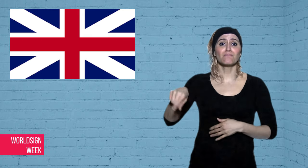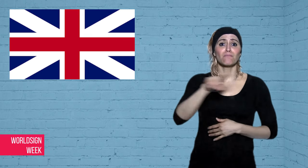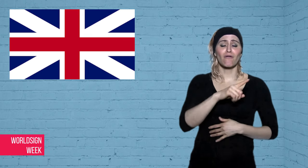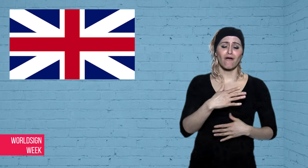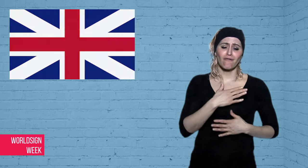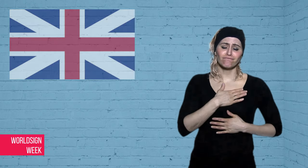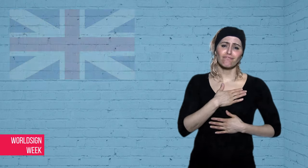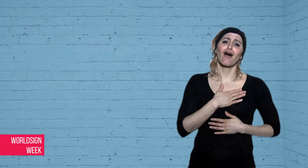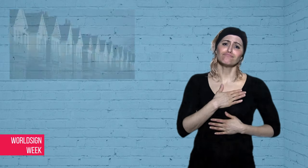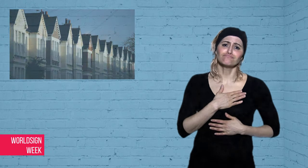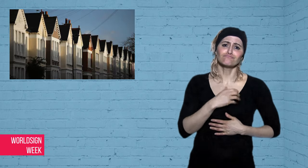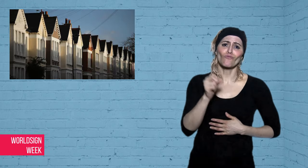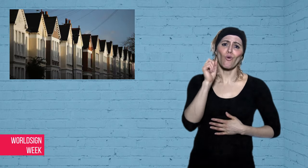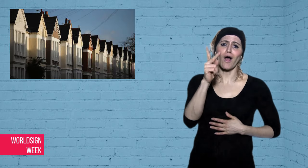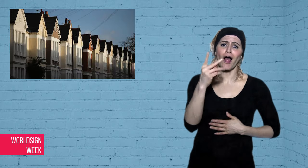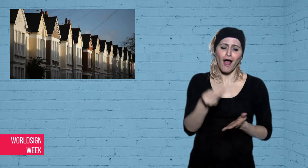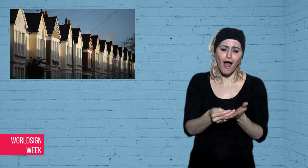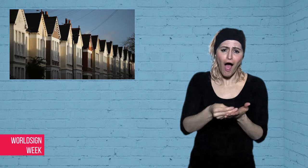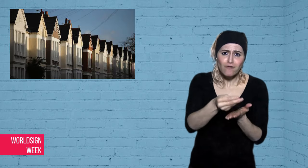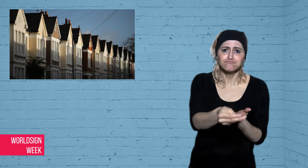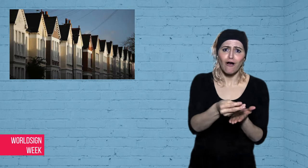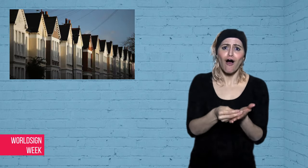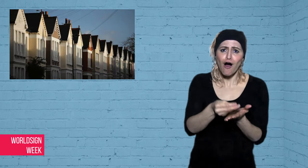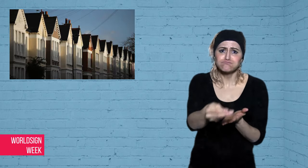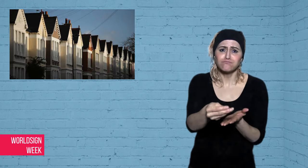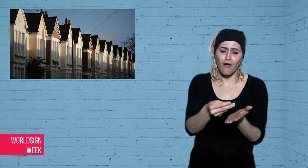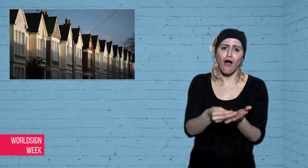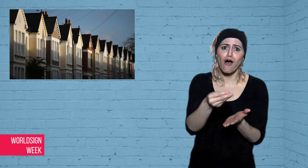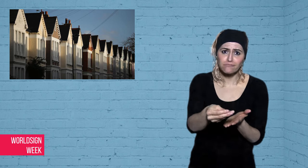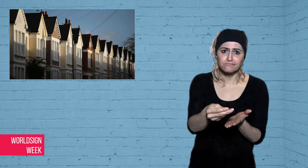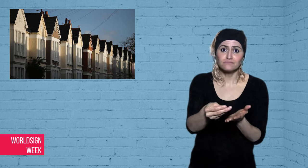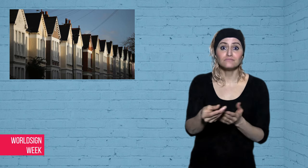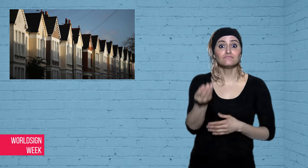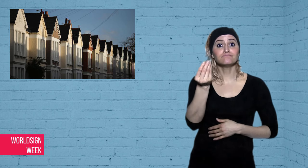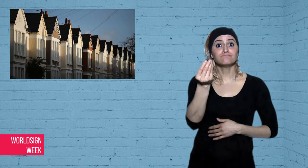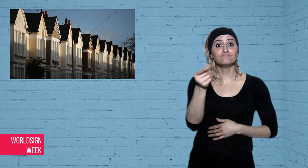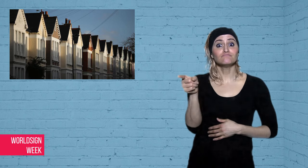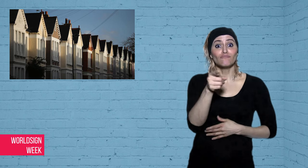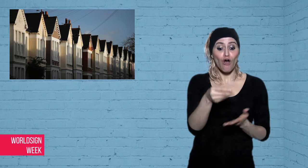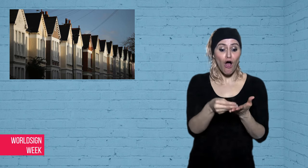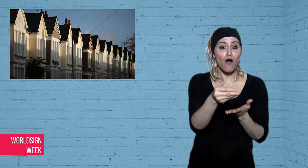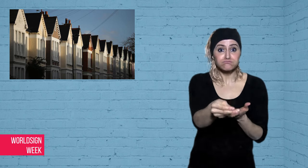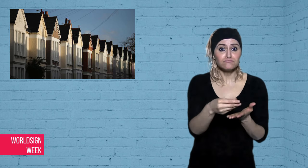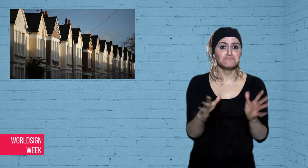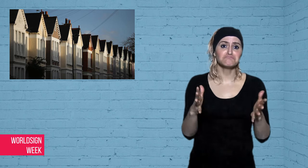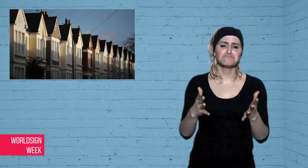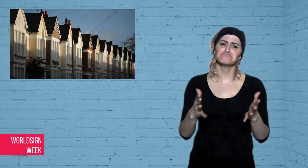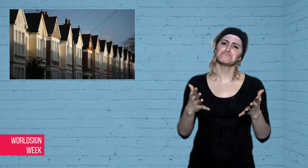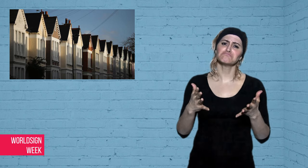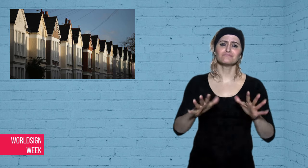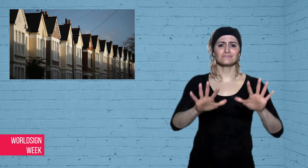People gave them 10 to 15 pounds. Later